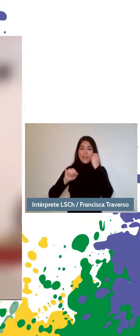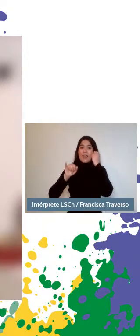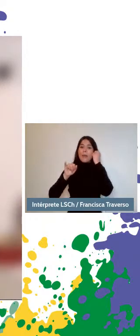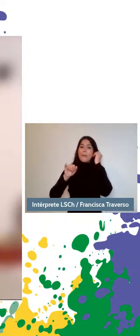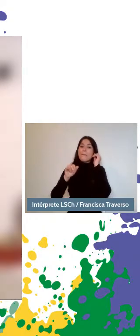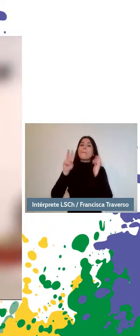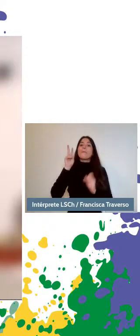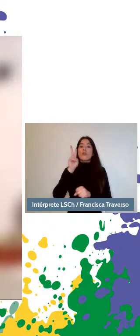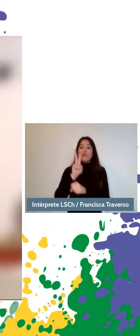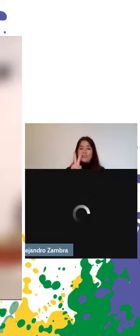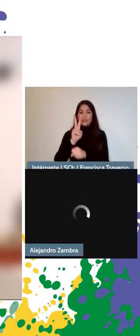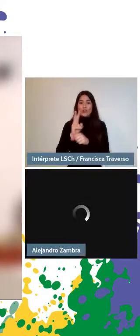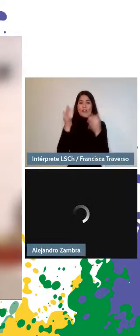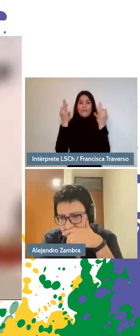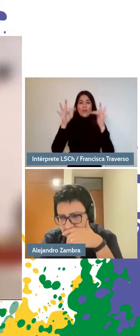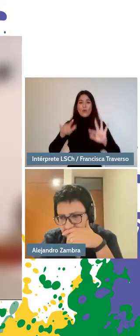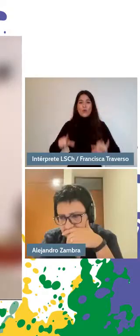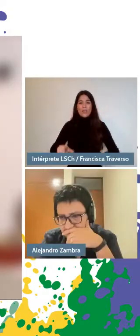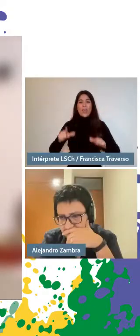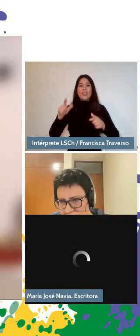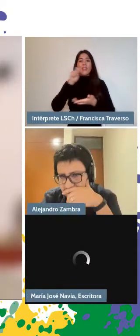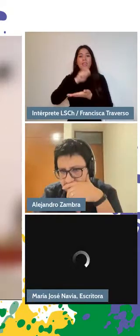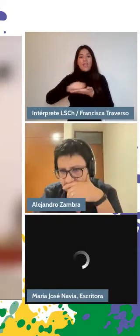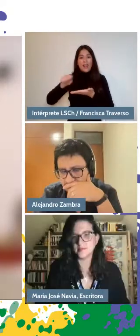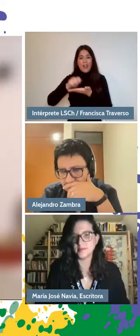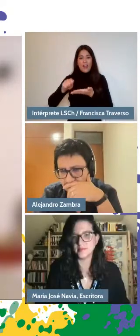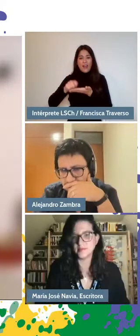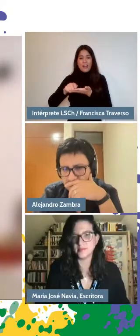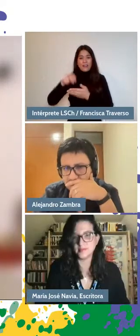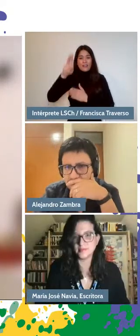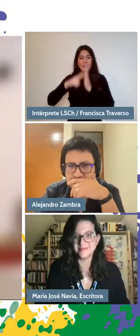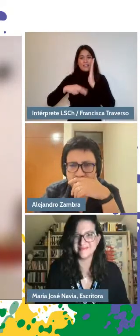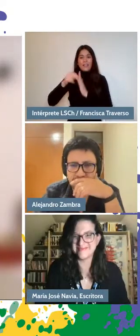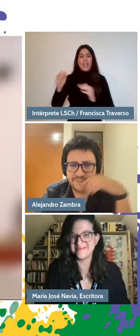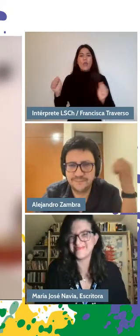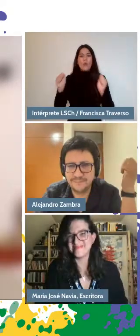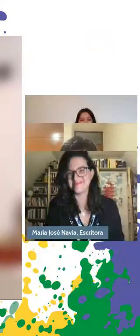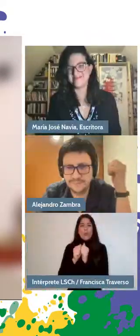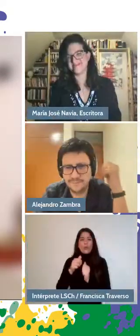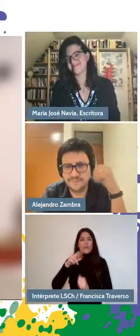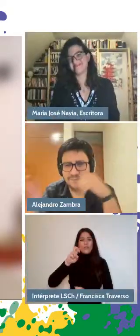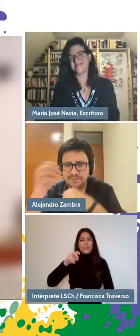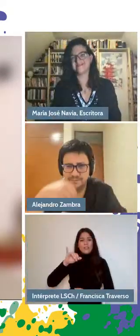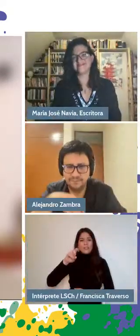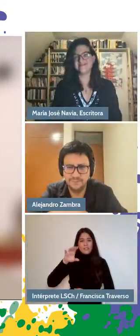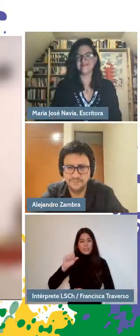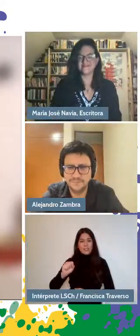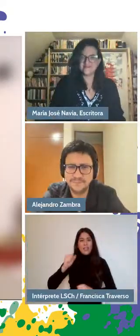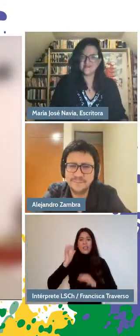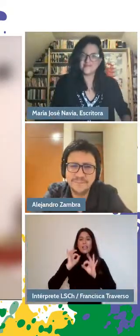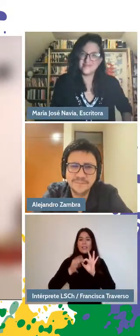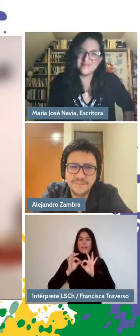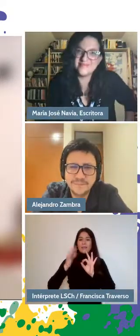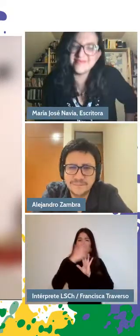With you, as always, is Francisca Traverso, an interpreter of the Chilean sign language.